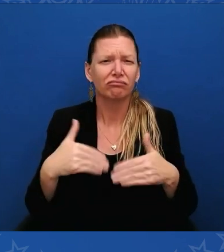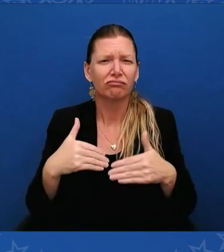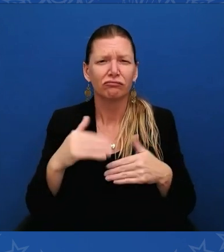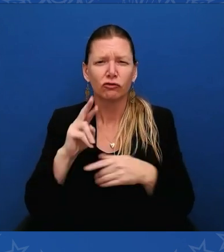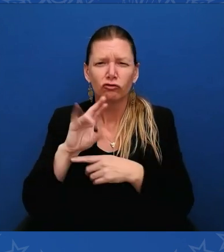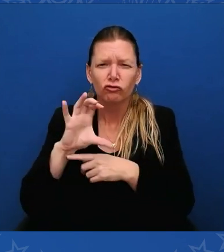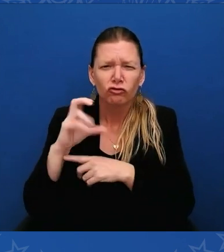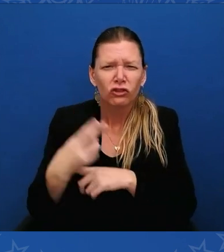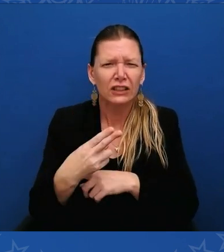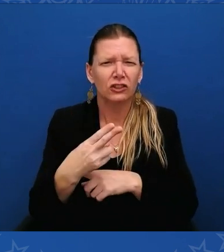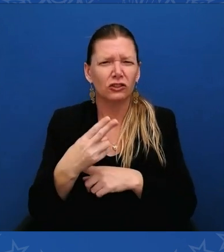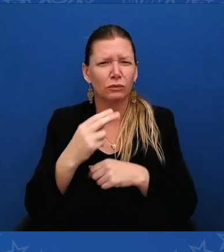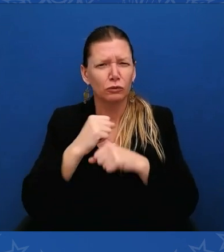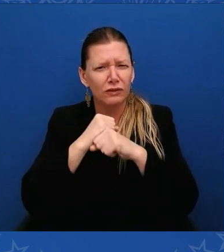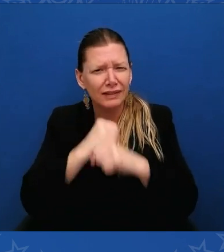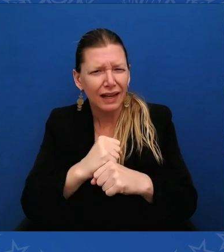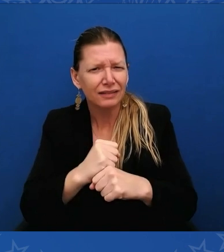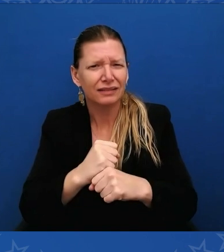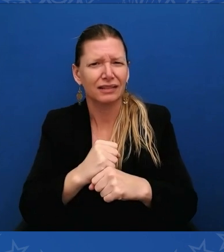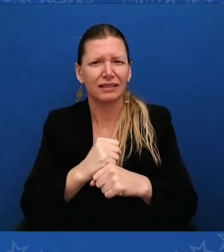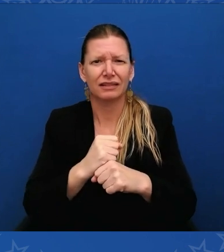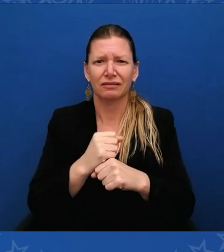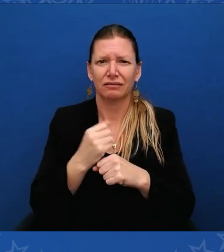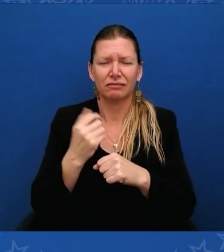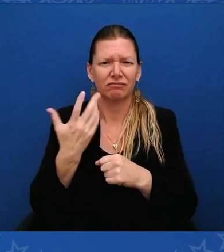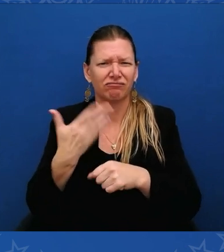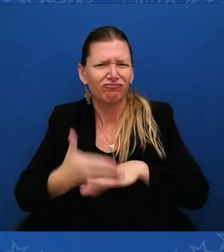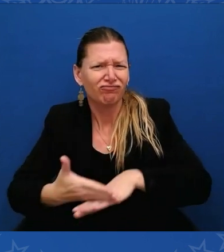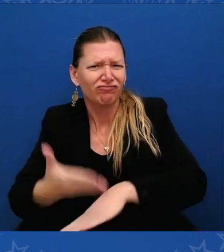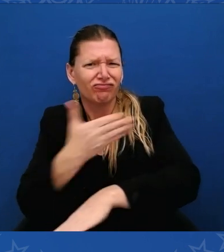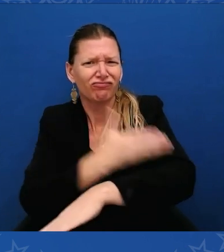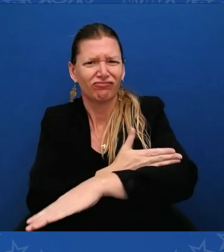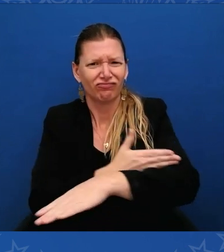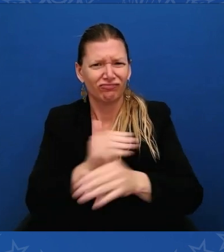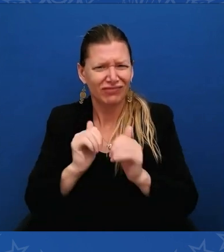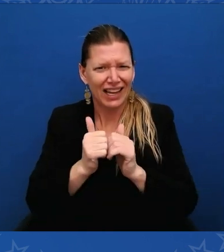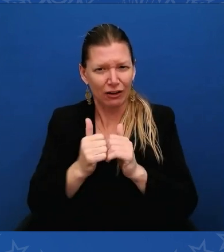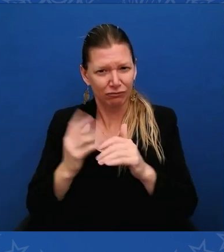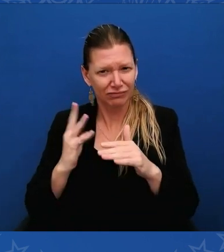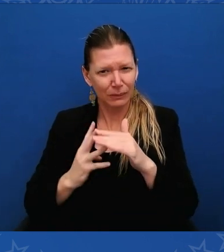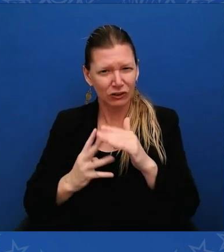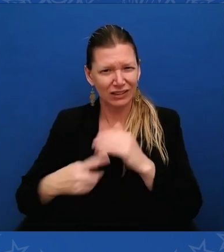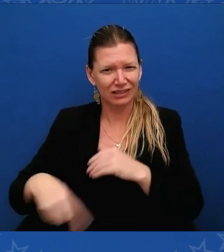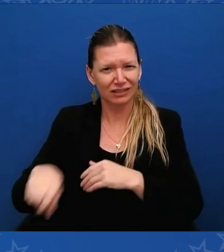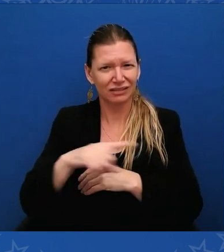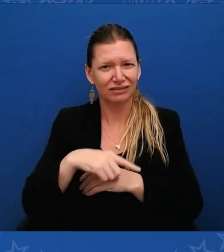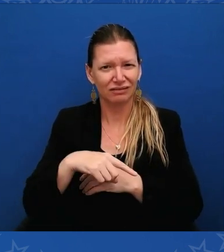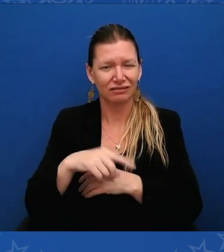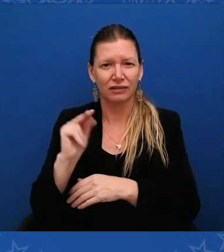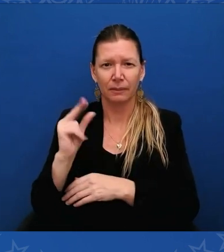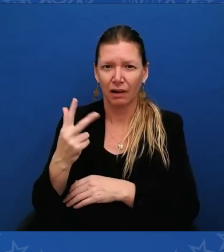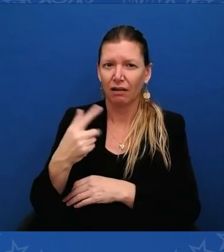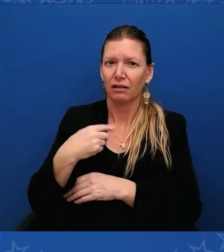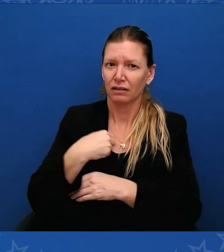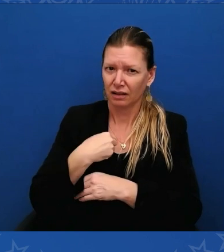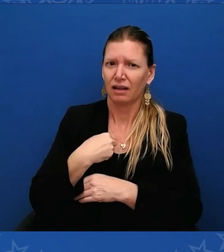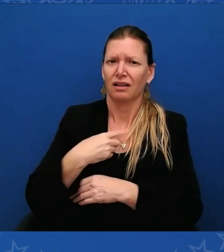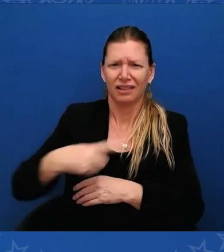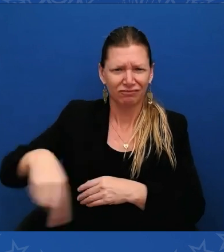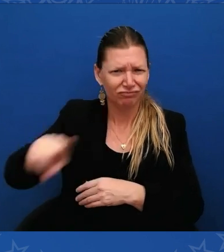Kamala and I and all of you understand that better than the other team even begins to understand it. Look -- look at what we've achieved together.